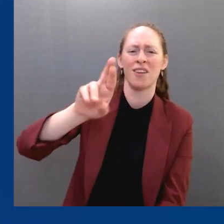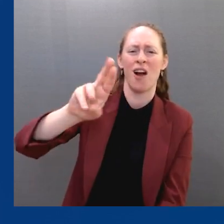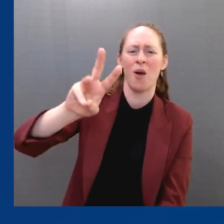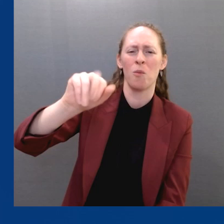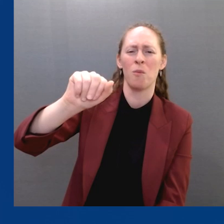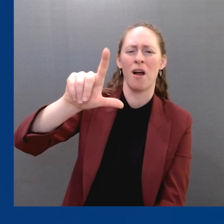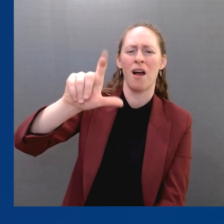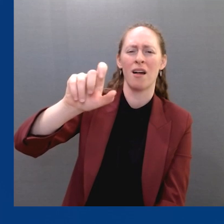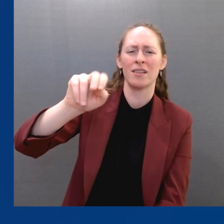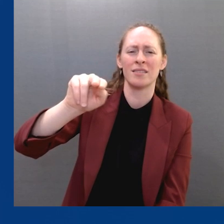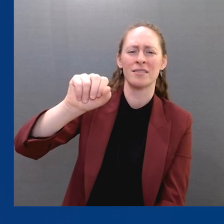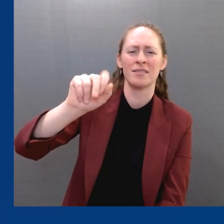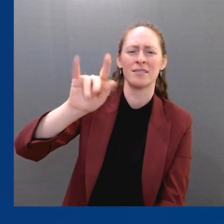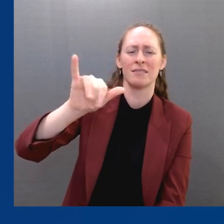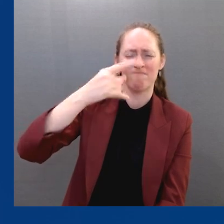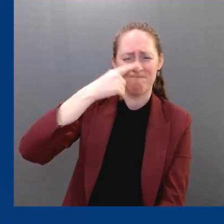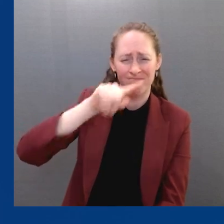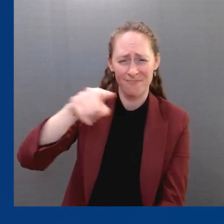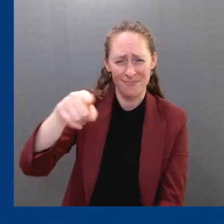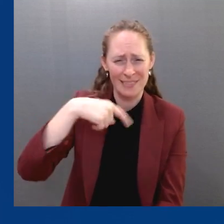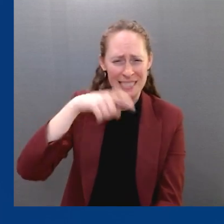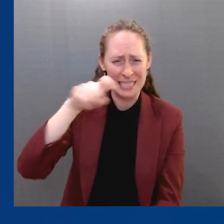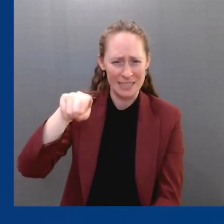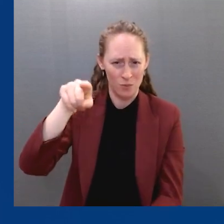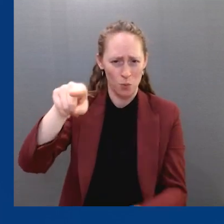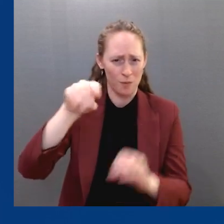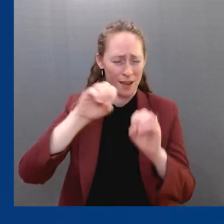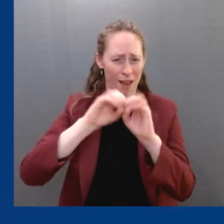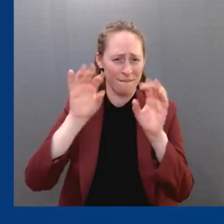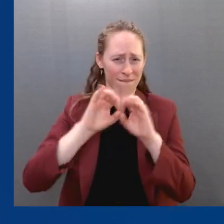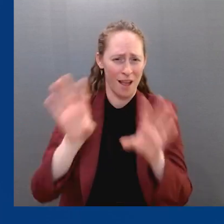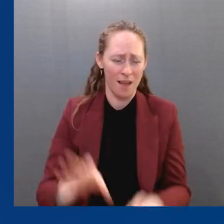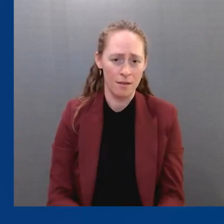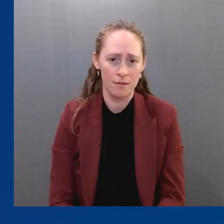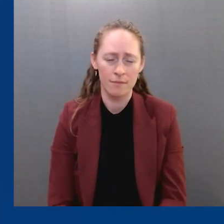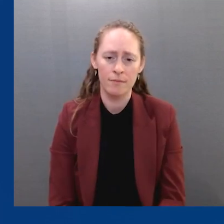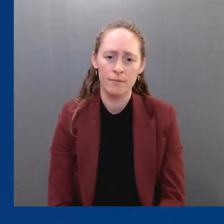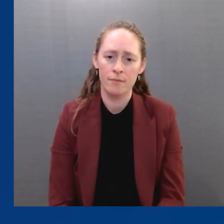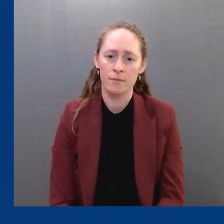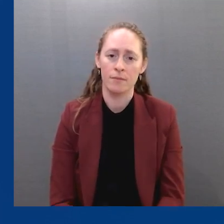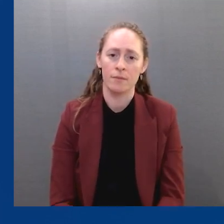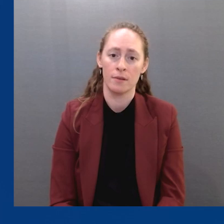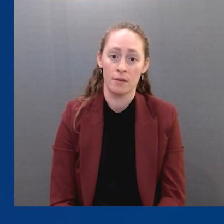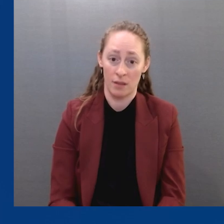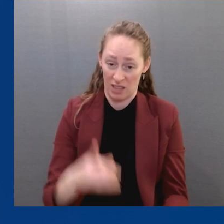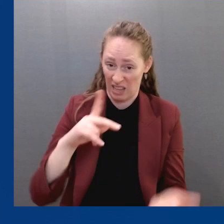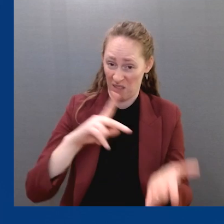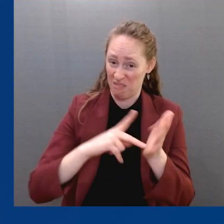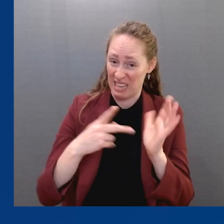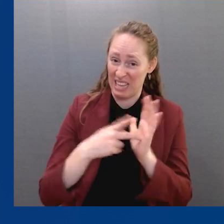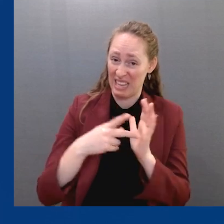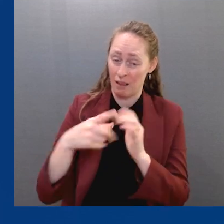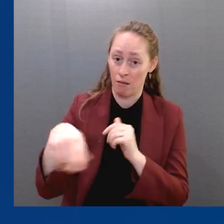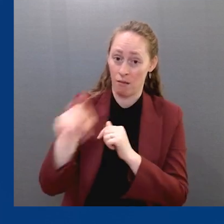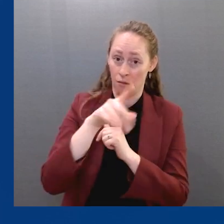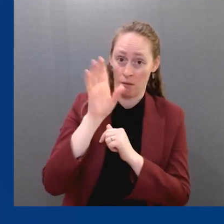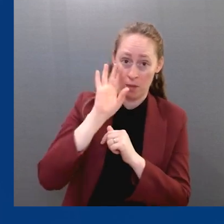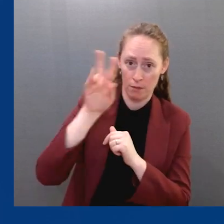about updating guidance. Should Americans expect the CDC to update guidance amid the BA-5 wave? And if so, what would they be?